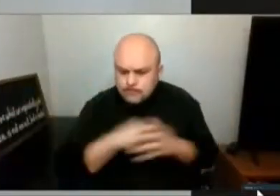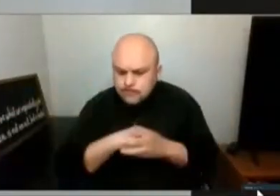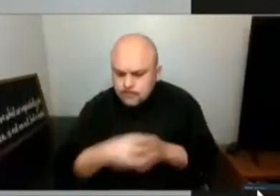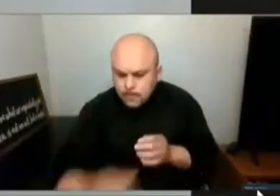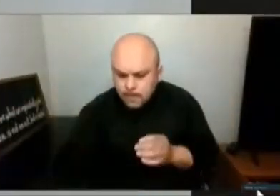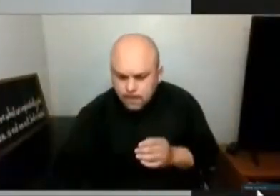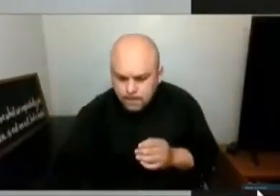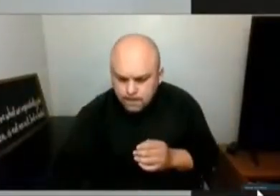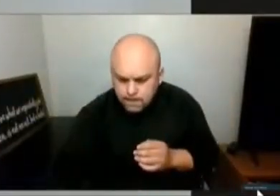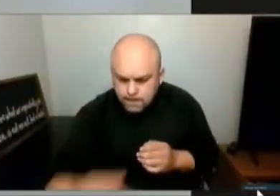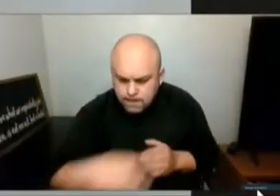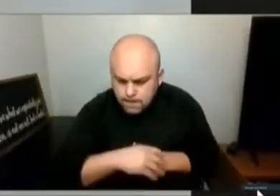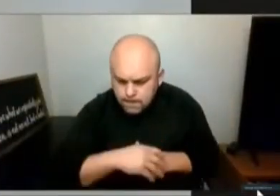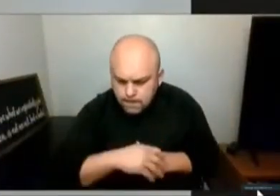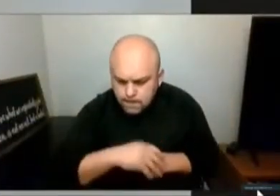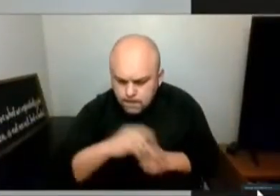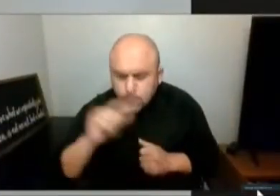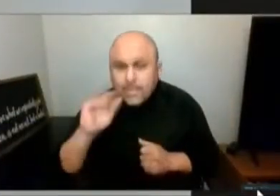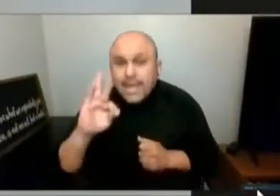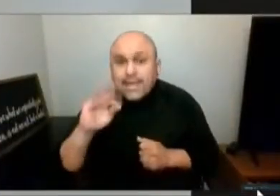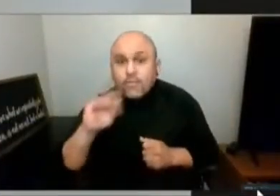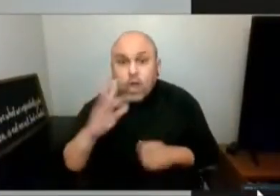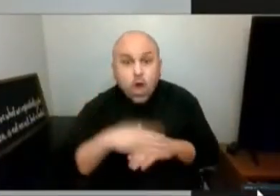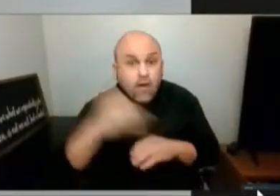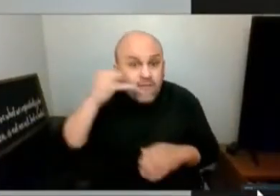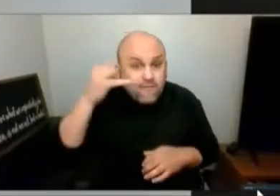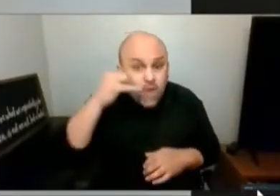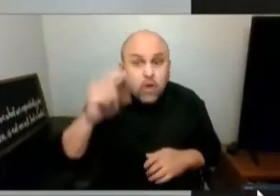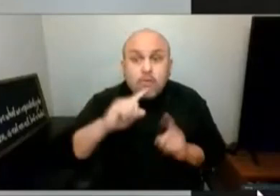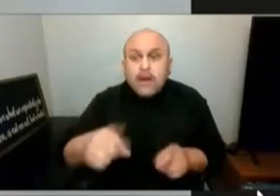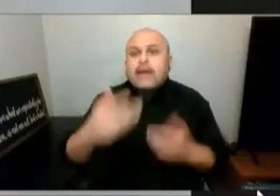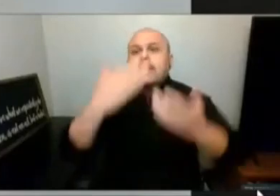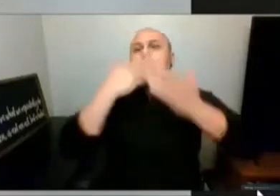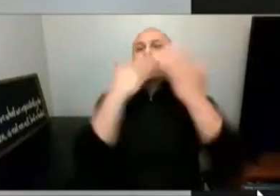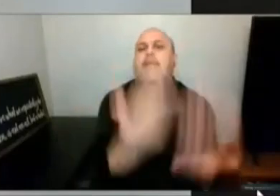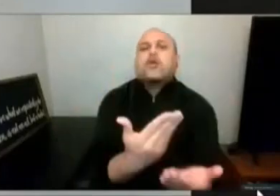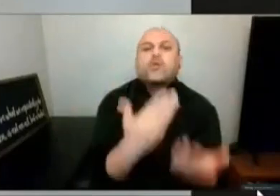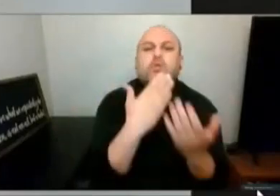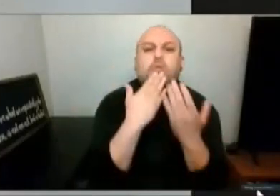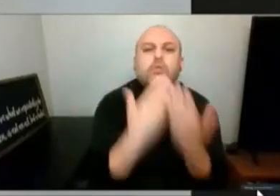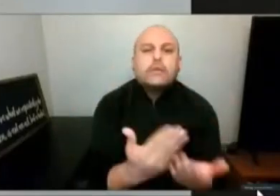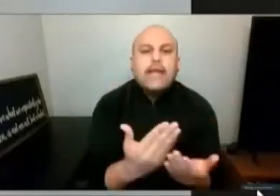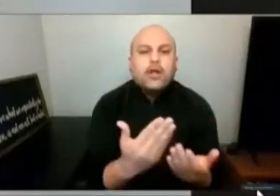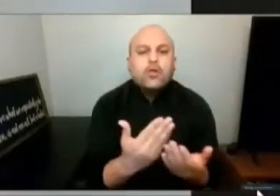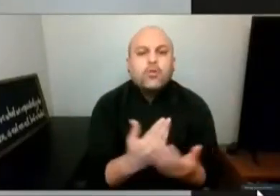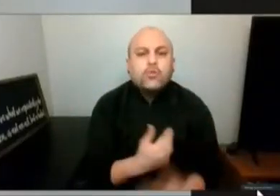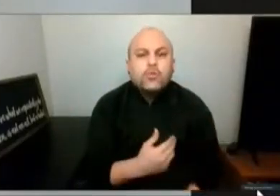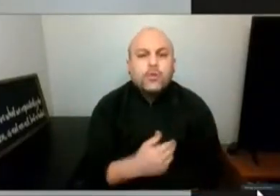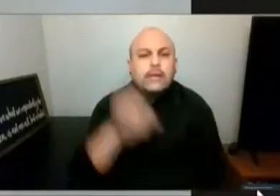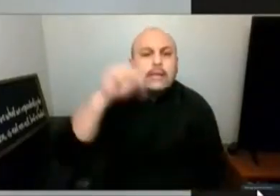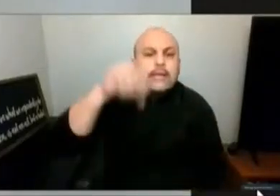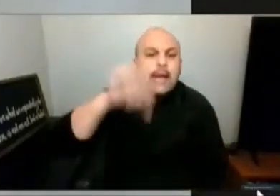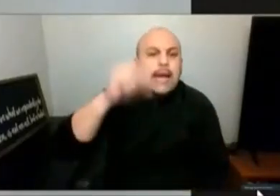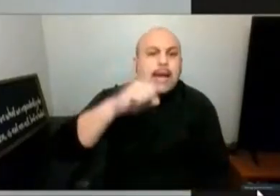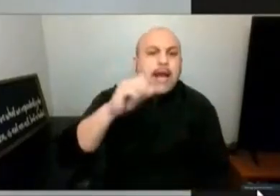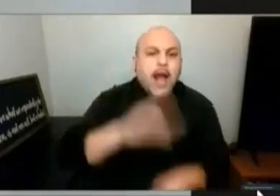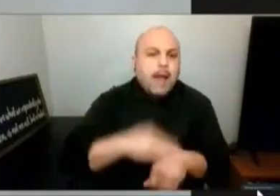If you are on the phone -- Kenneth Westbury: Thank you to you all.